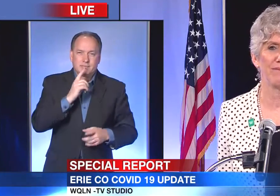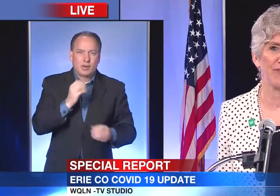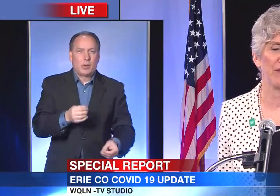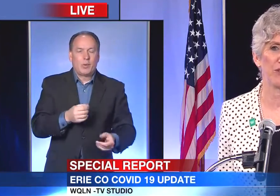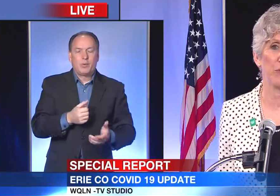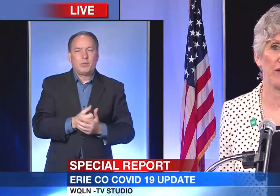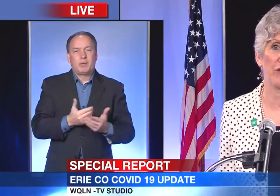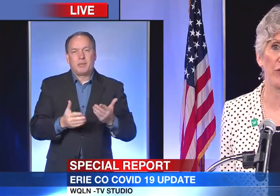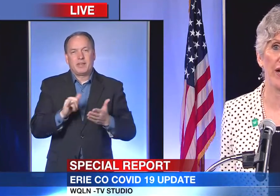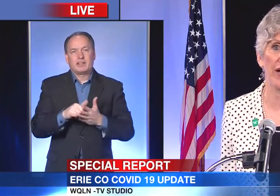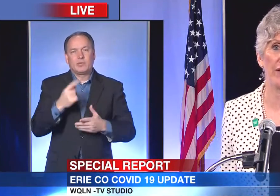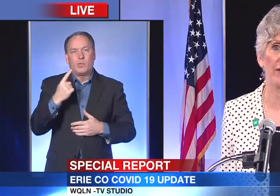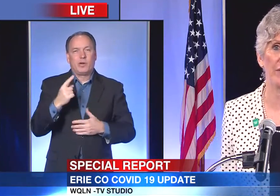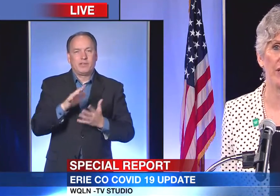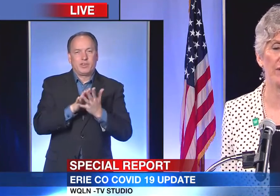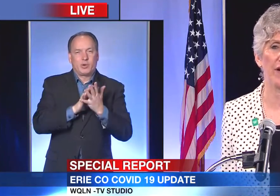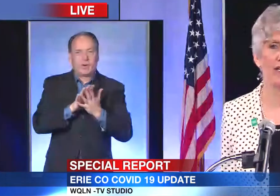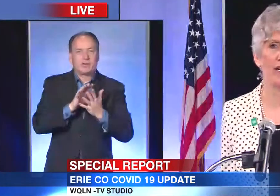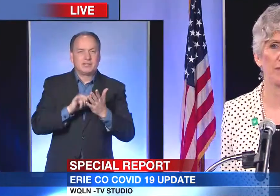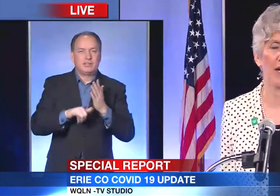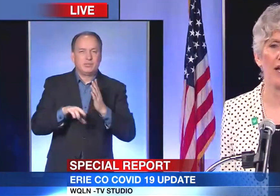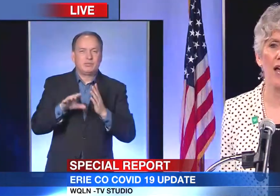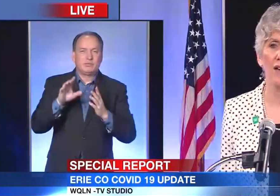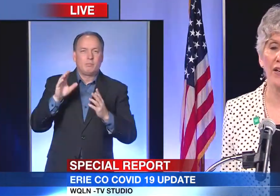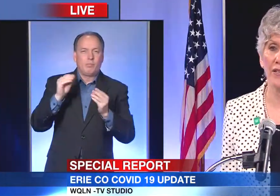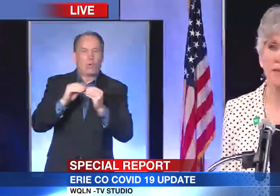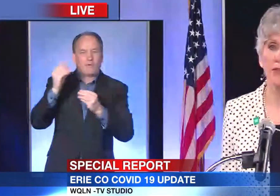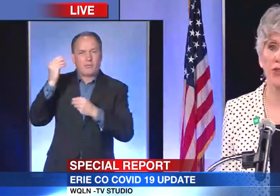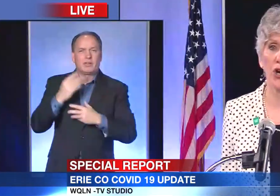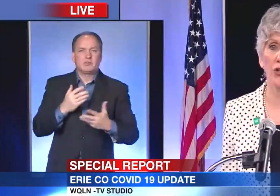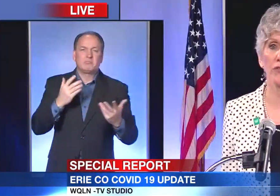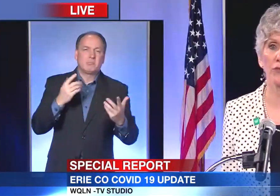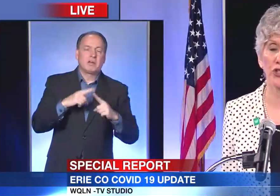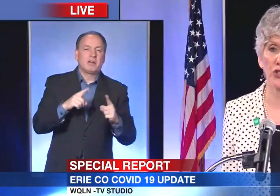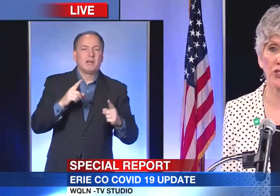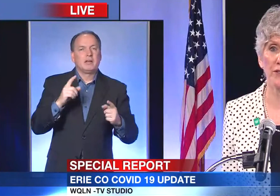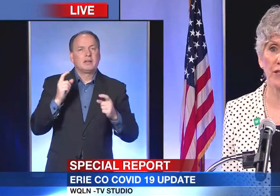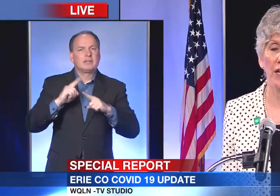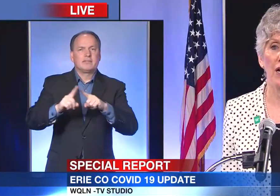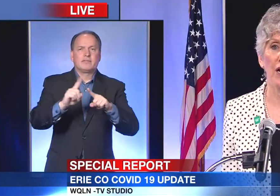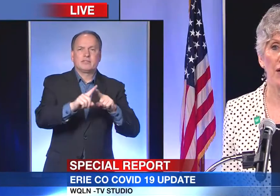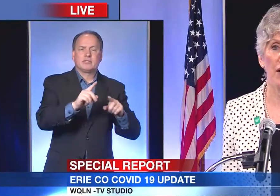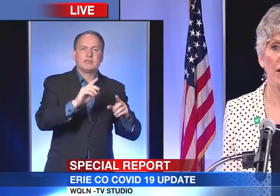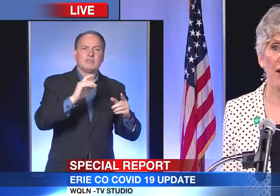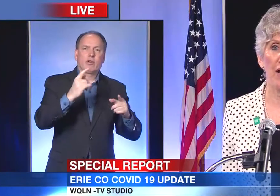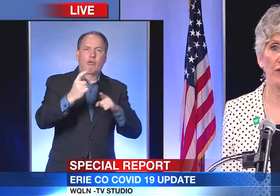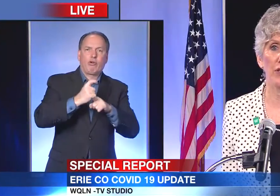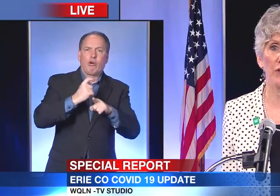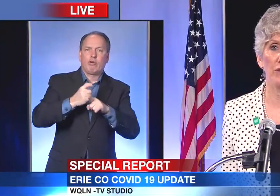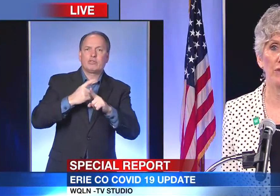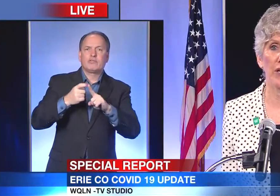SALON BE OPEN? YOU KNOW, THERE WAS NO... MAYBE THAT'S ONE OF THE GRAY AREAS THAT WE NEED THE FIND OUT ABOUT.